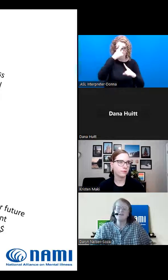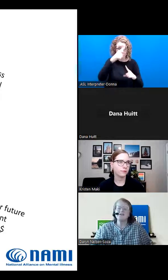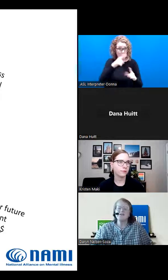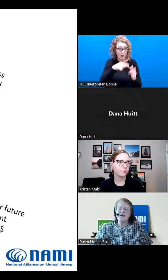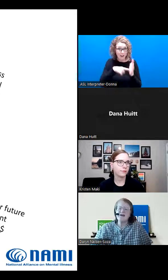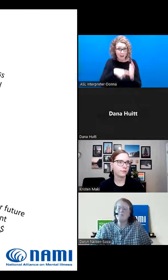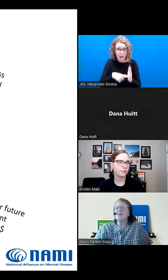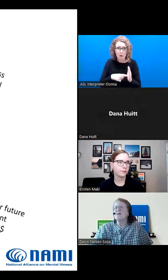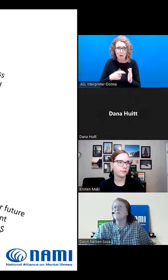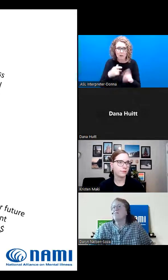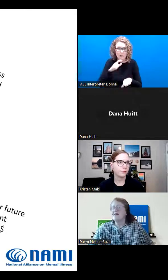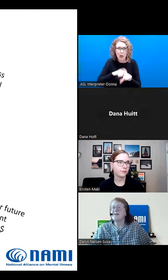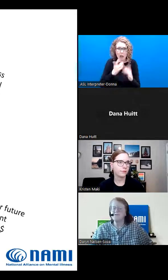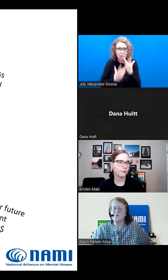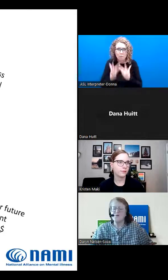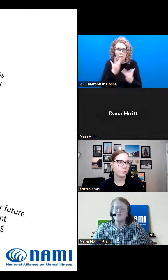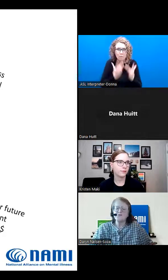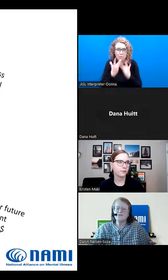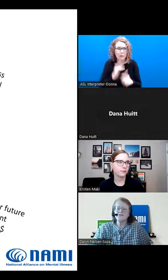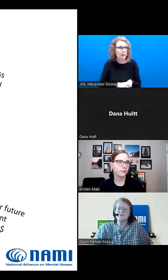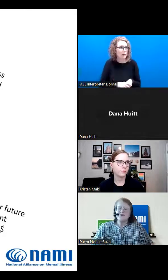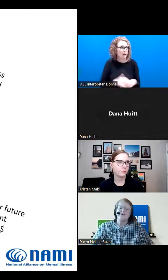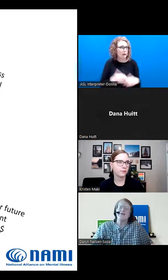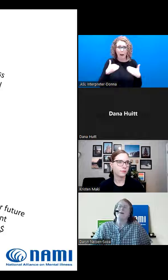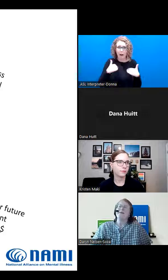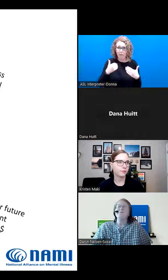. Whoops.